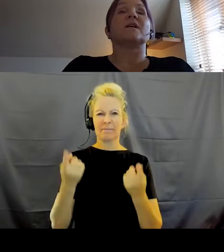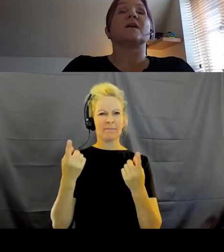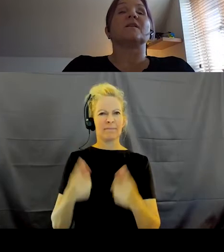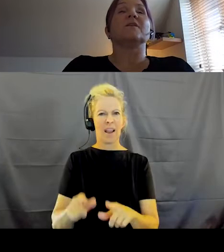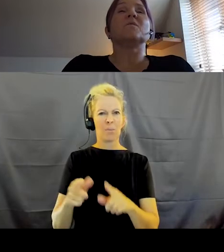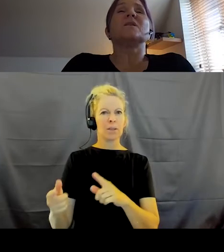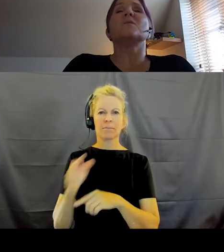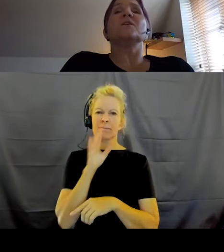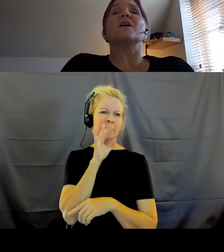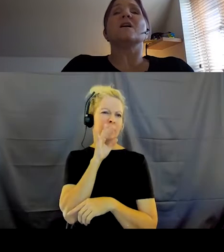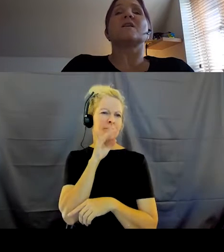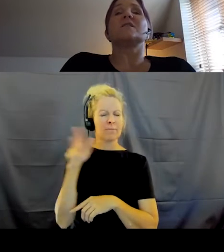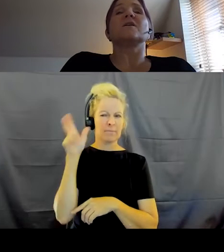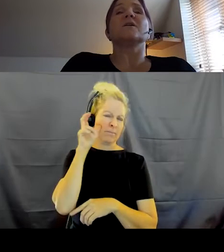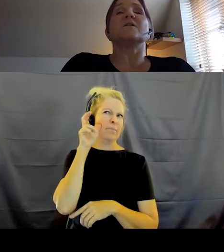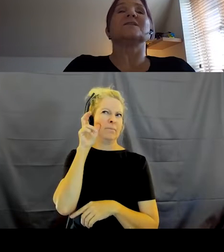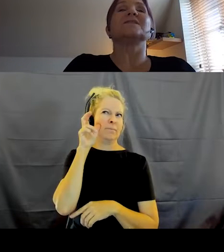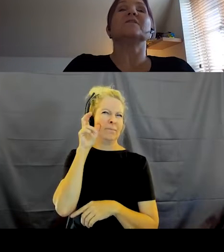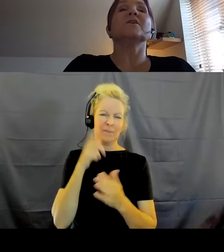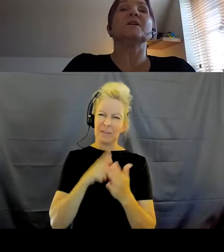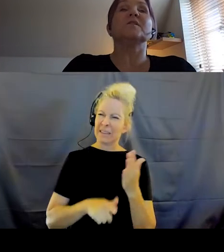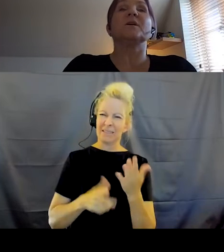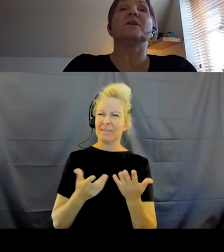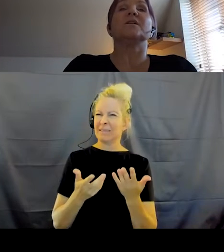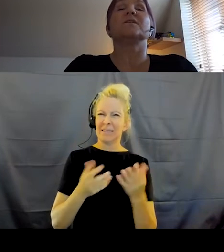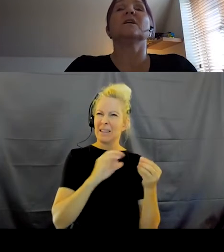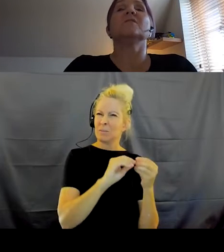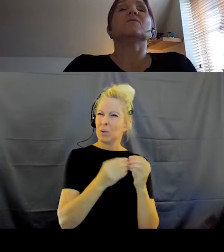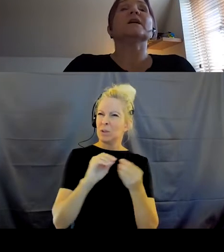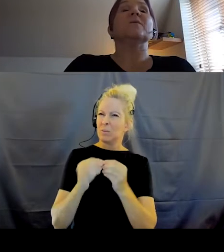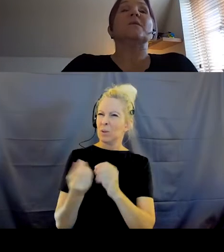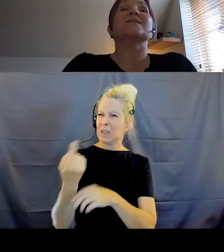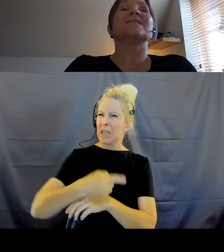like that. You will wonder what is going on. It's not a good experience, and not that one